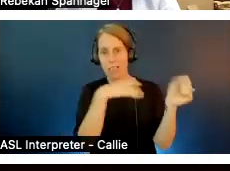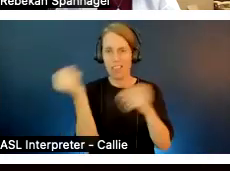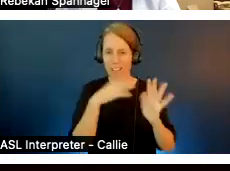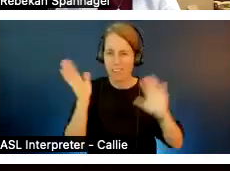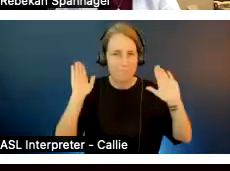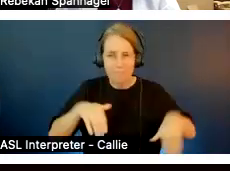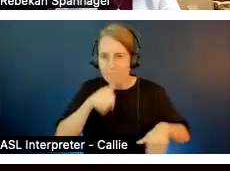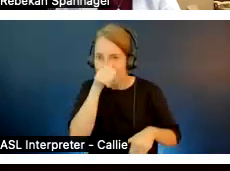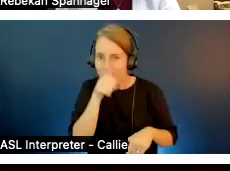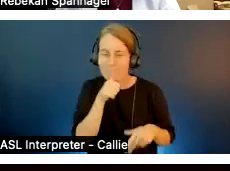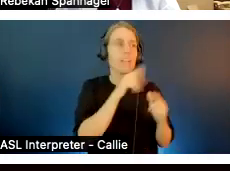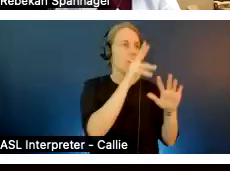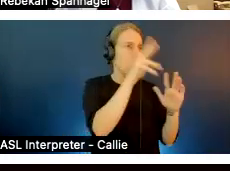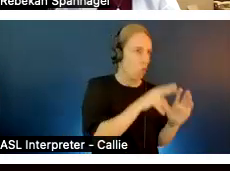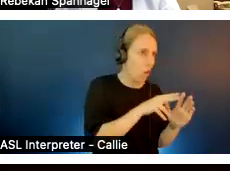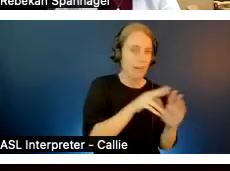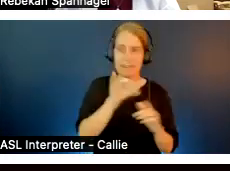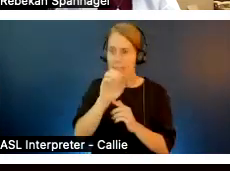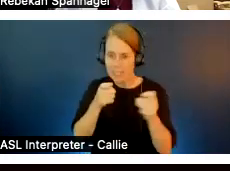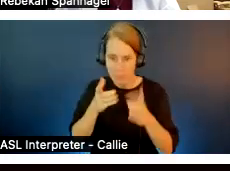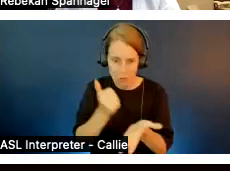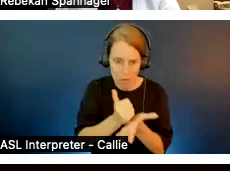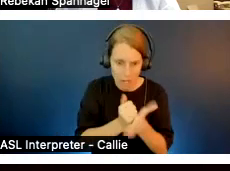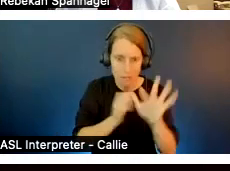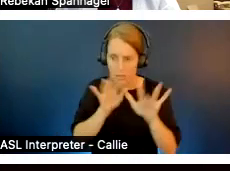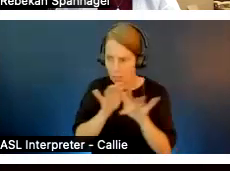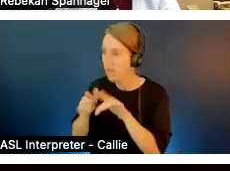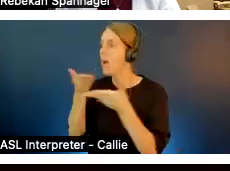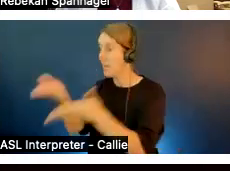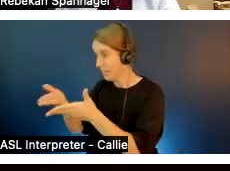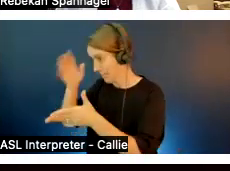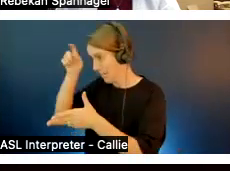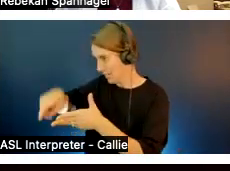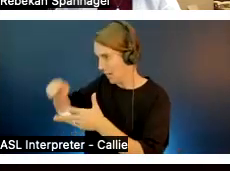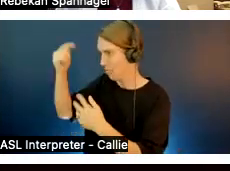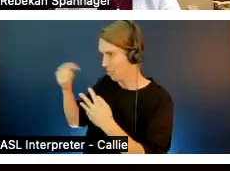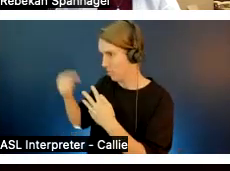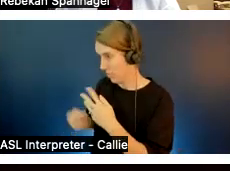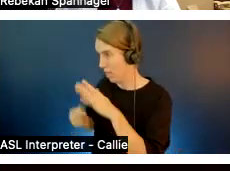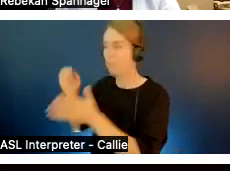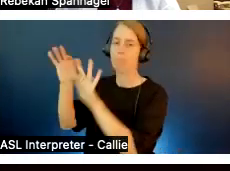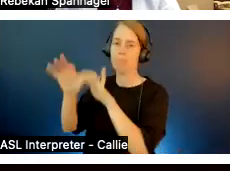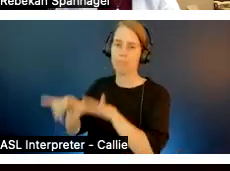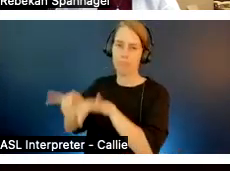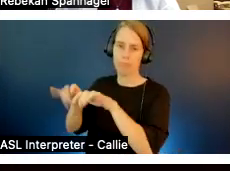the services or treatment for children it's what does the child need and who are the providers that